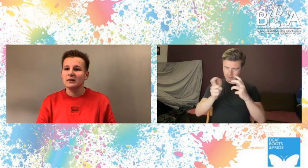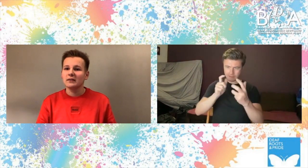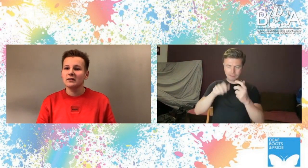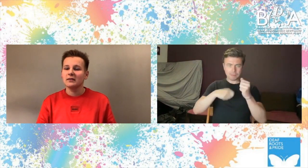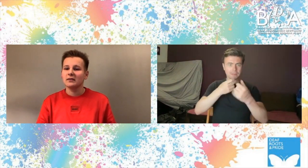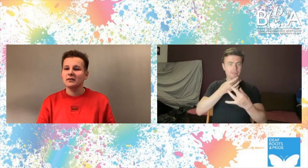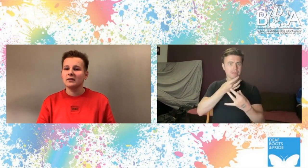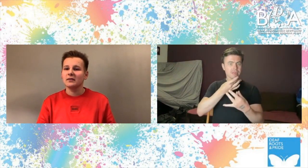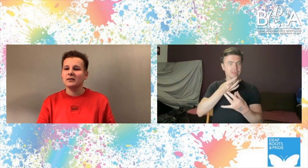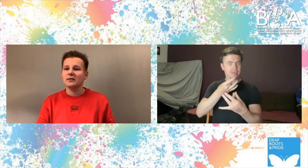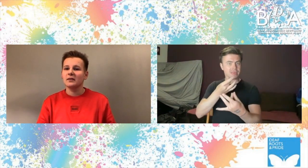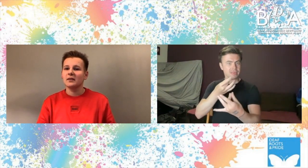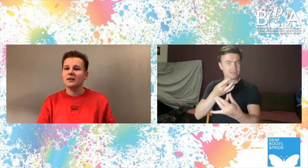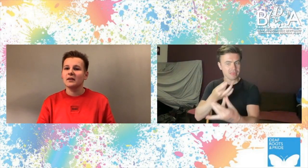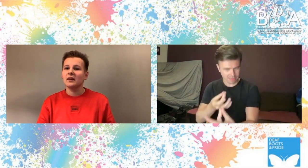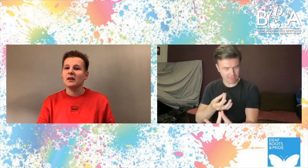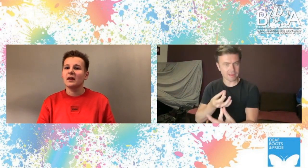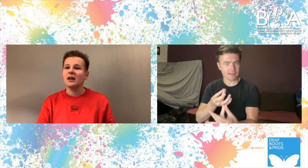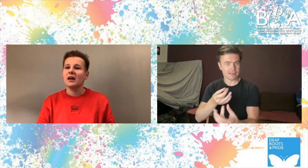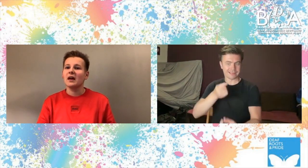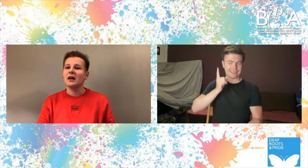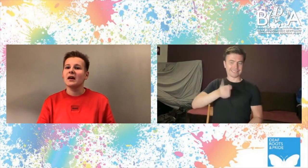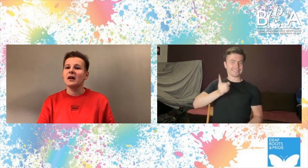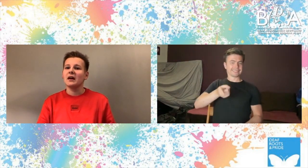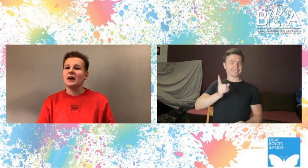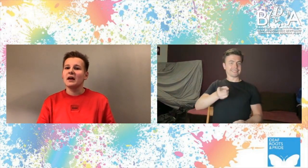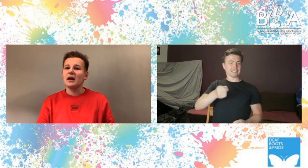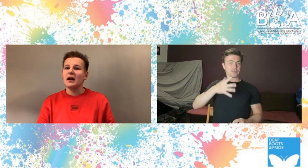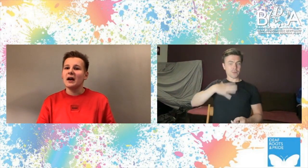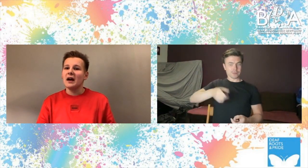and stuff and I just got really into it and that was the start. That was it.